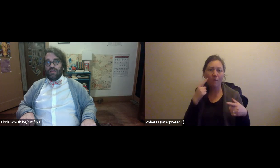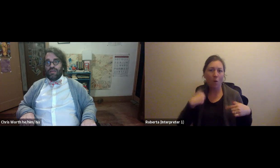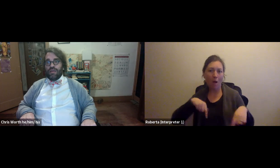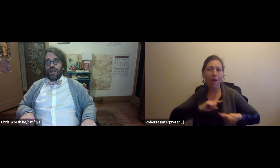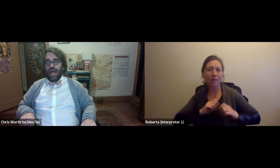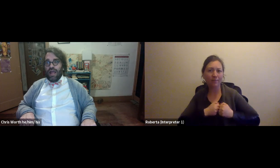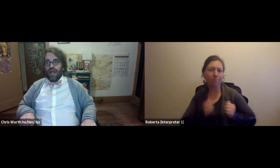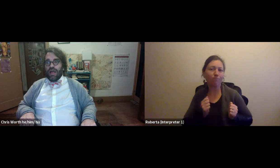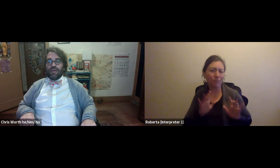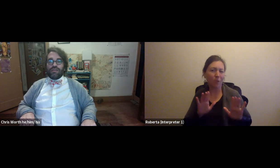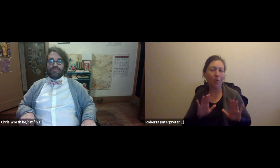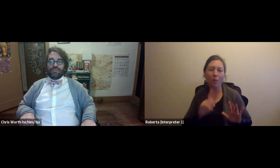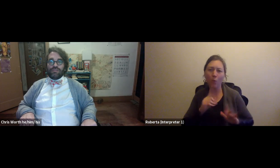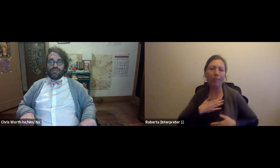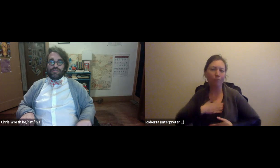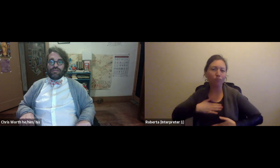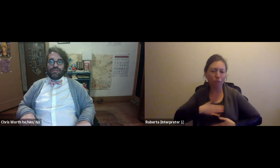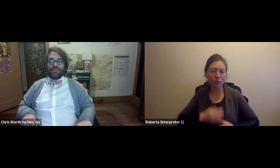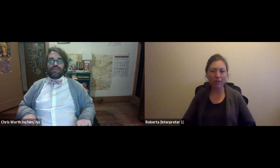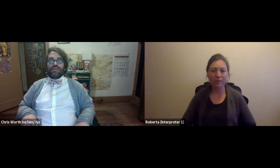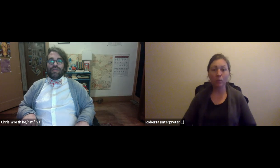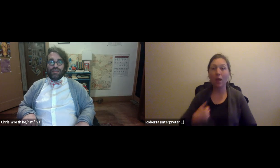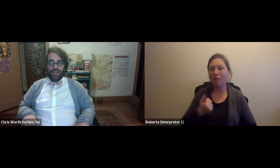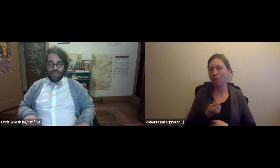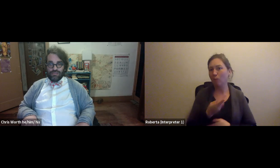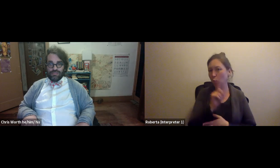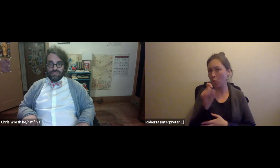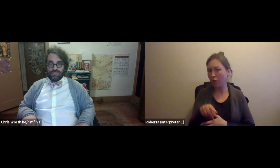So let's just get into some of these questions. I see one that says what